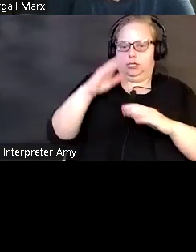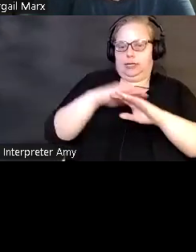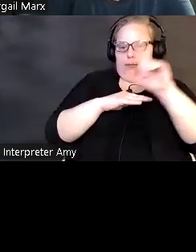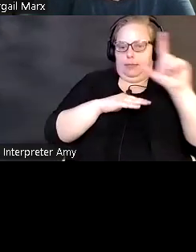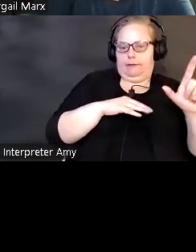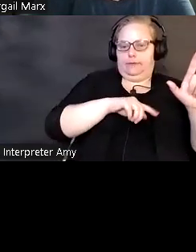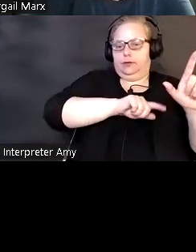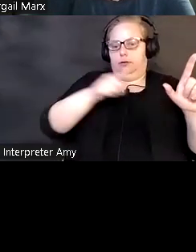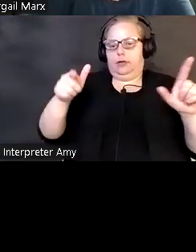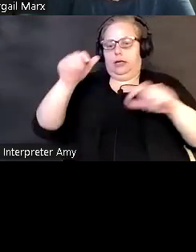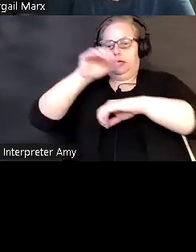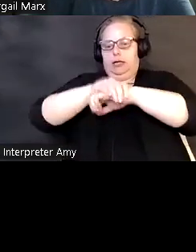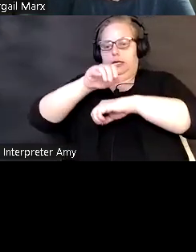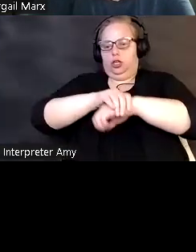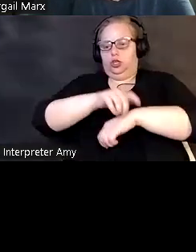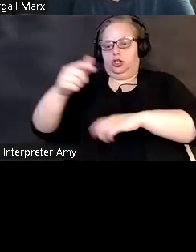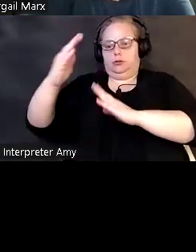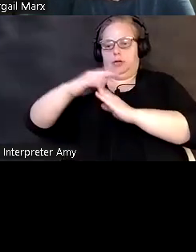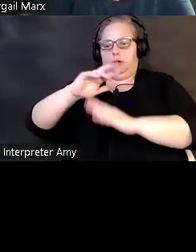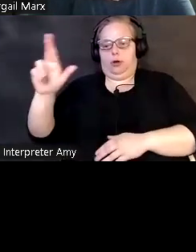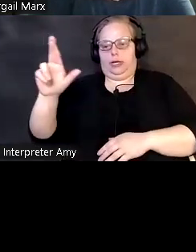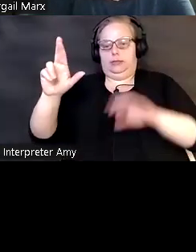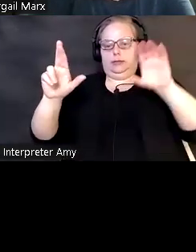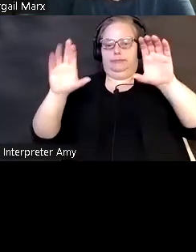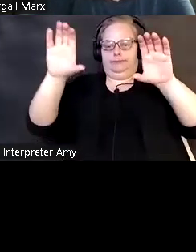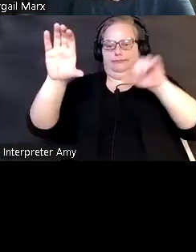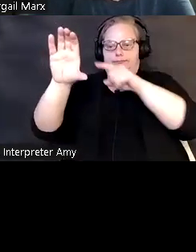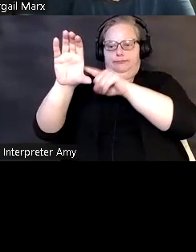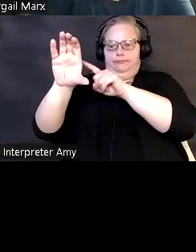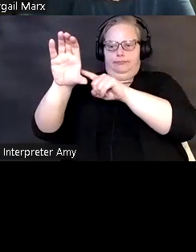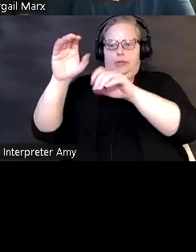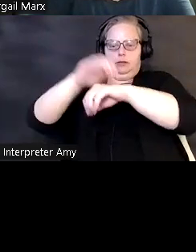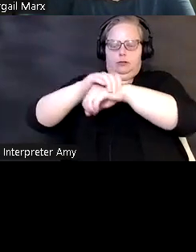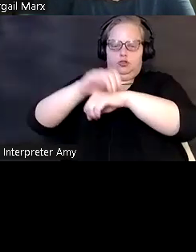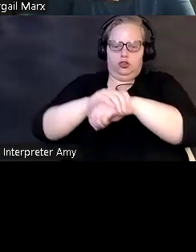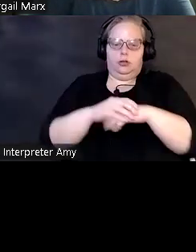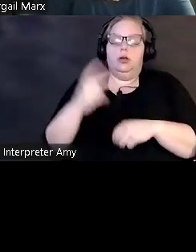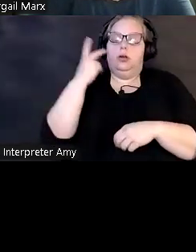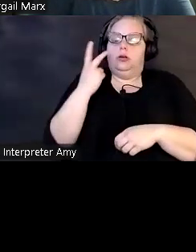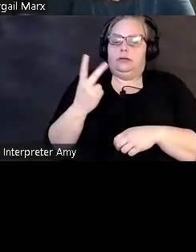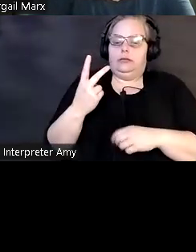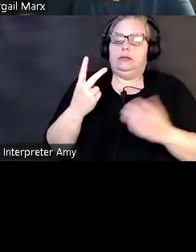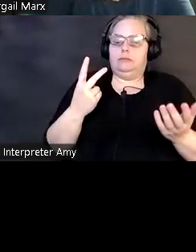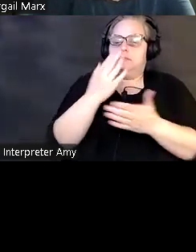English pages on the upper right. You can see we have some of those core